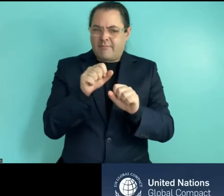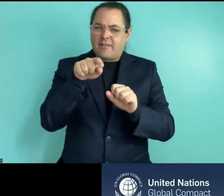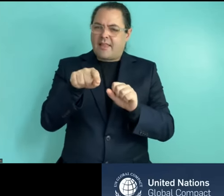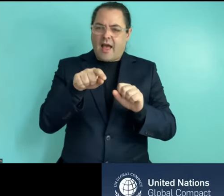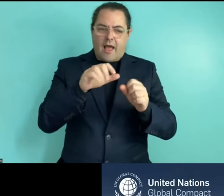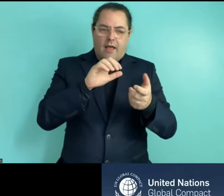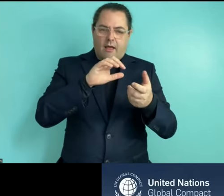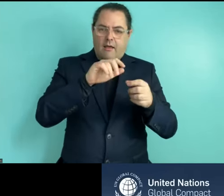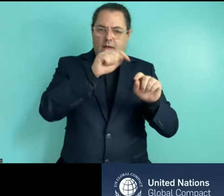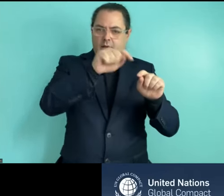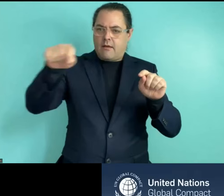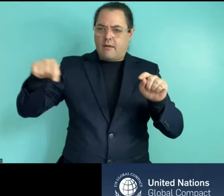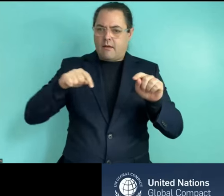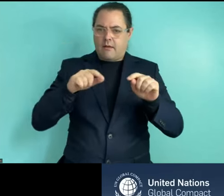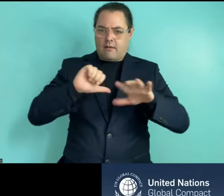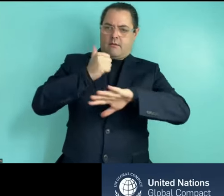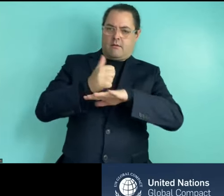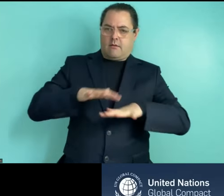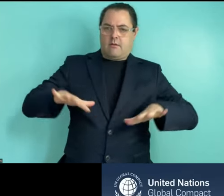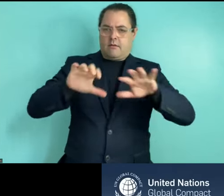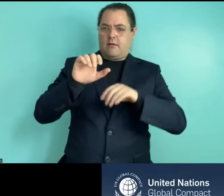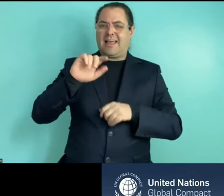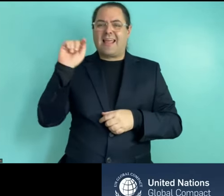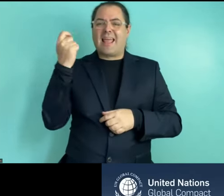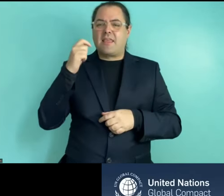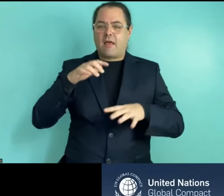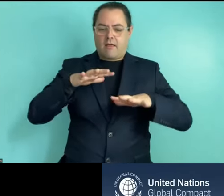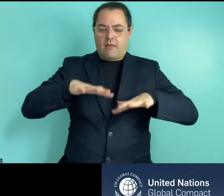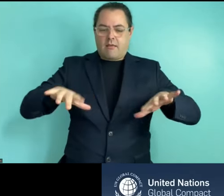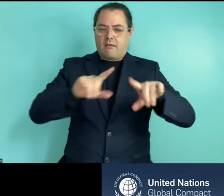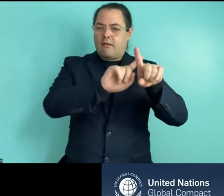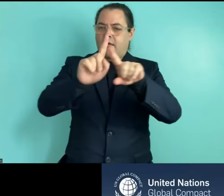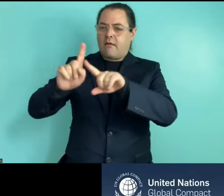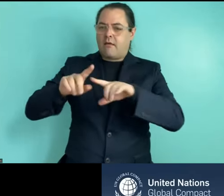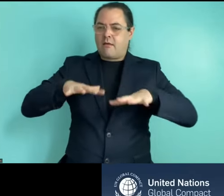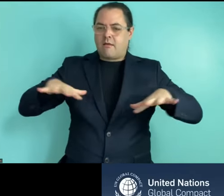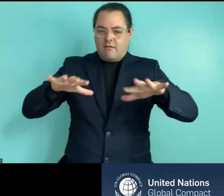15:51:32 Heavy down upon the shoulder provider is a local Baton Rouge and on that speech